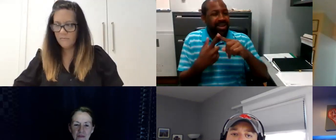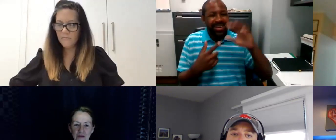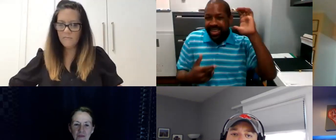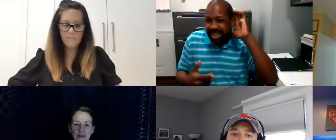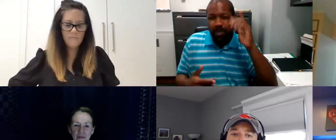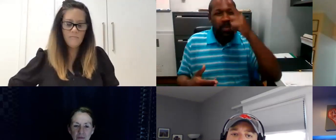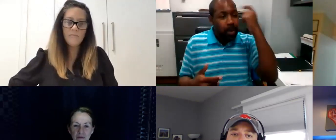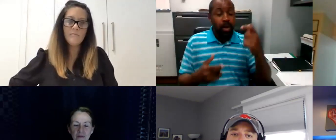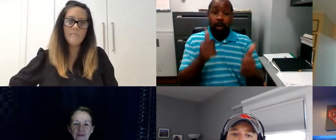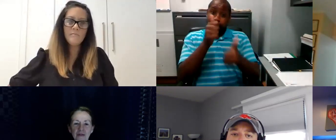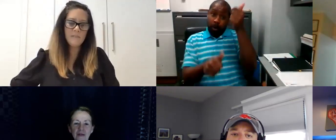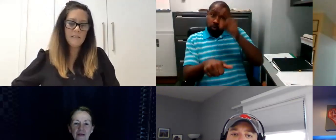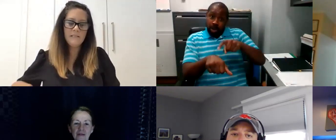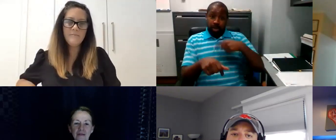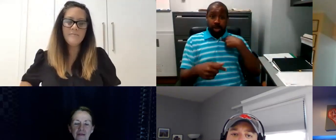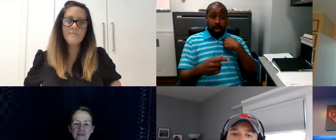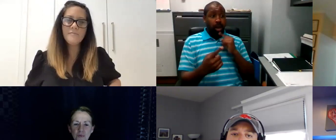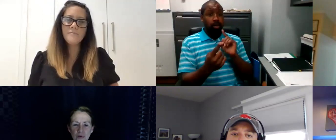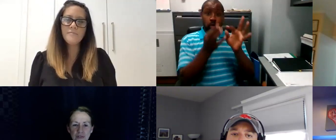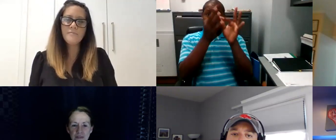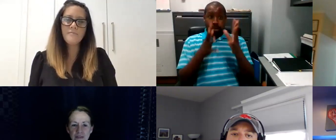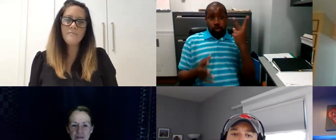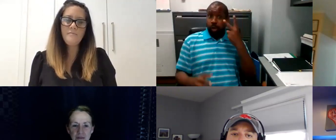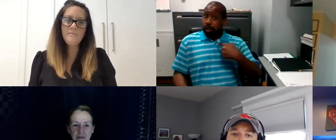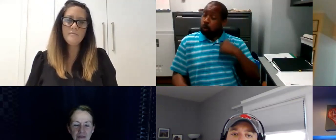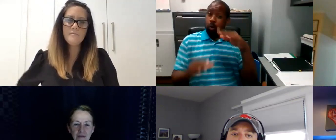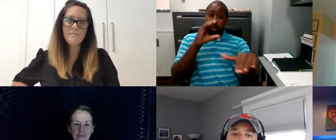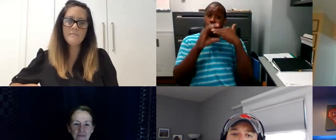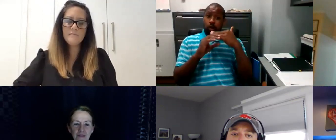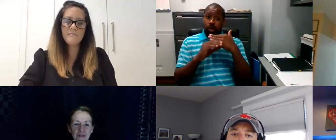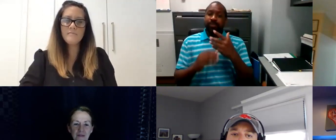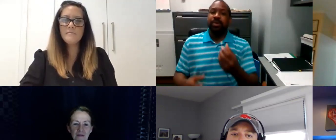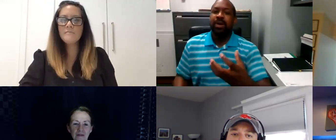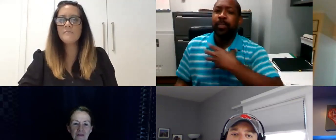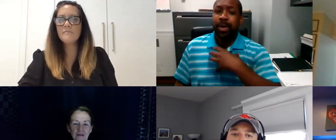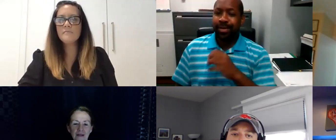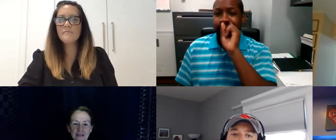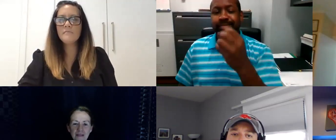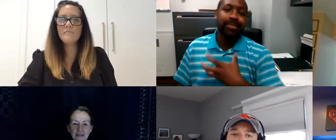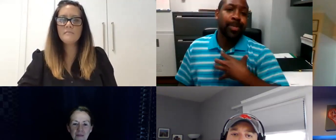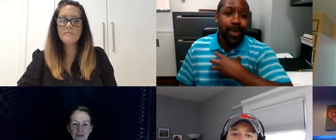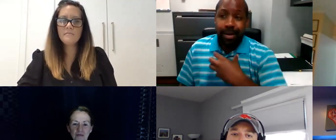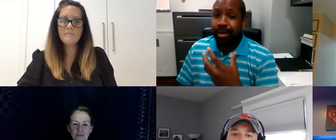AND THEN THEY STARTED BLAMING OUR REFERRAL SERVICE. AND SAYING THAT THE PERSON IS NOT RELIABLE.